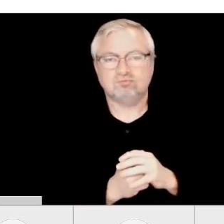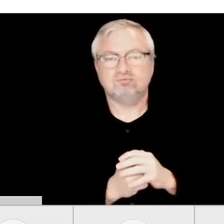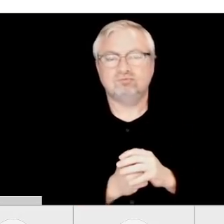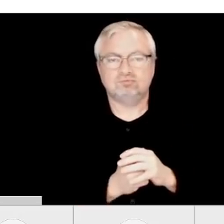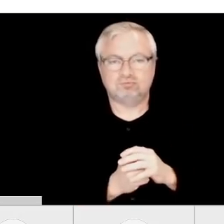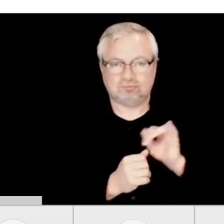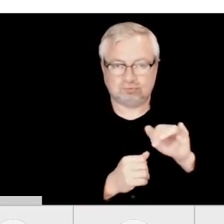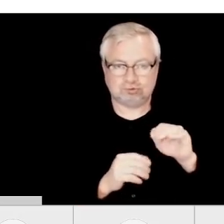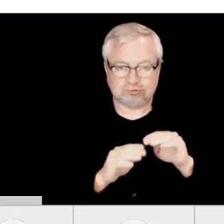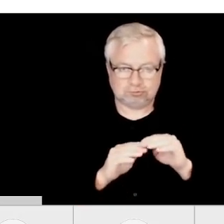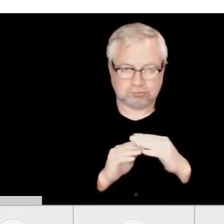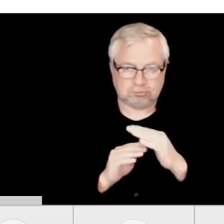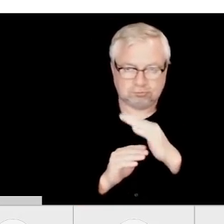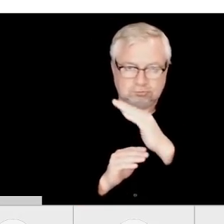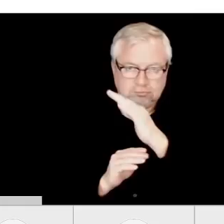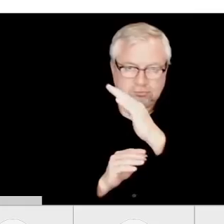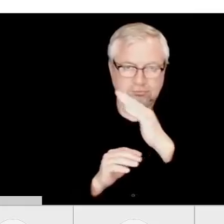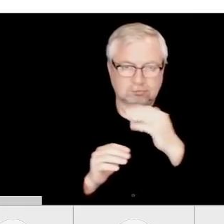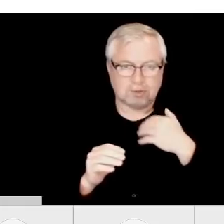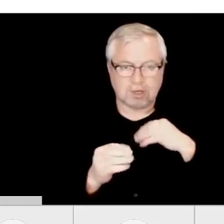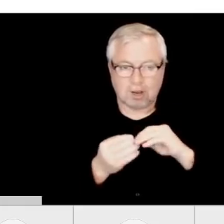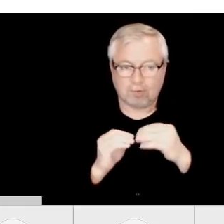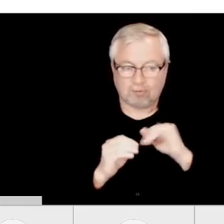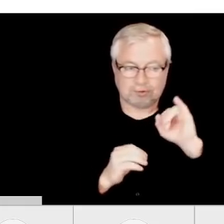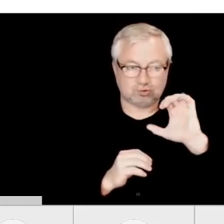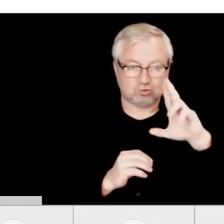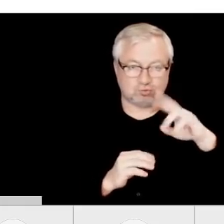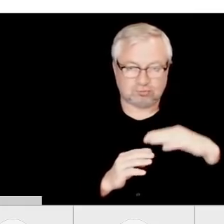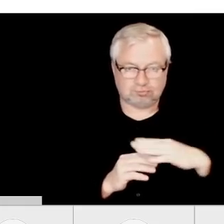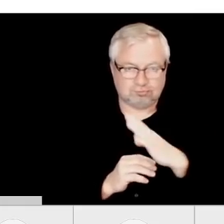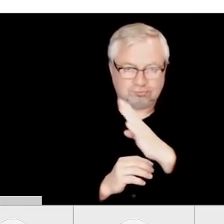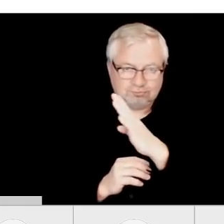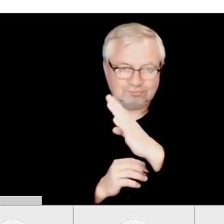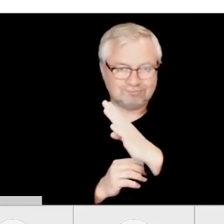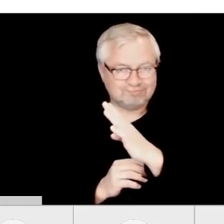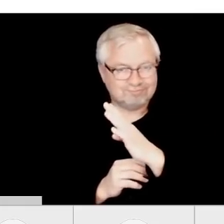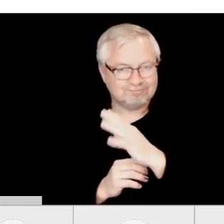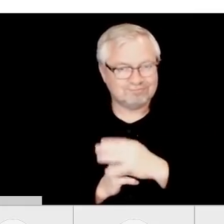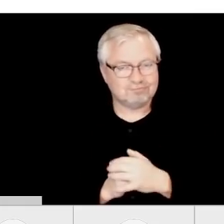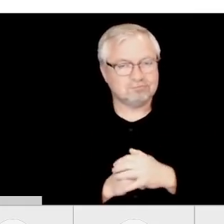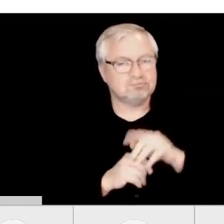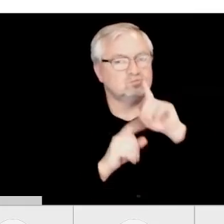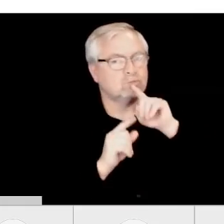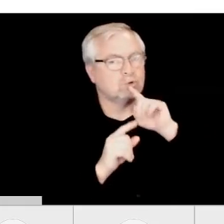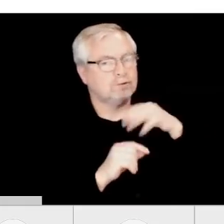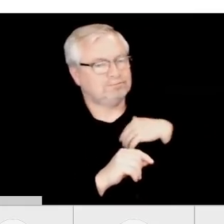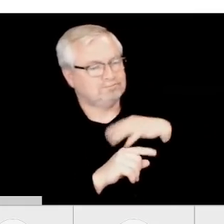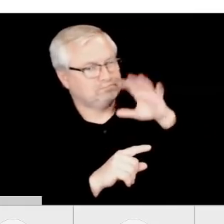Sorry if I missed that in the presentation. That helps, thank you.